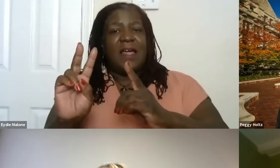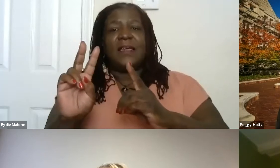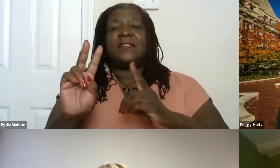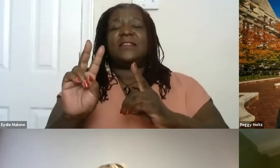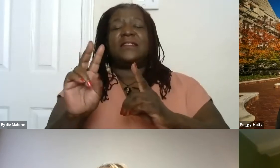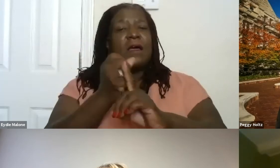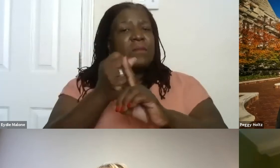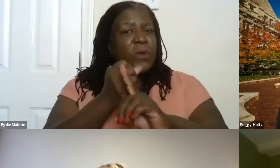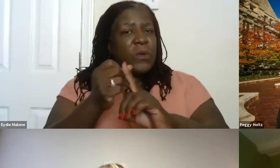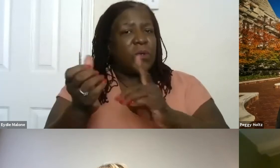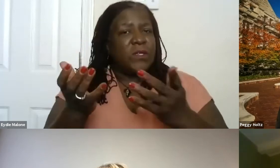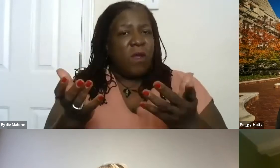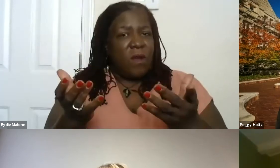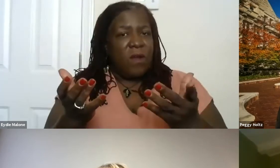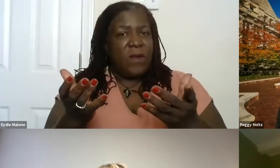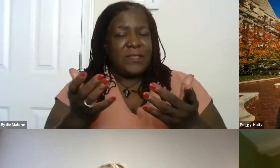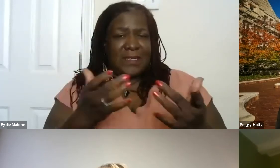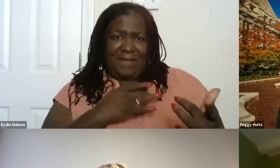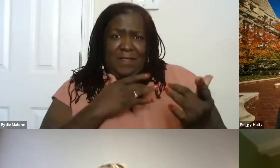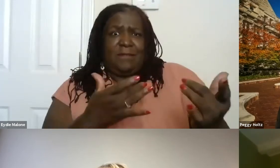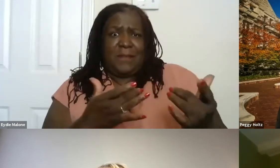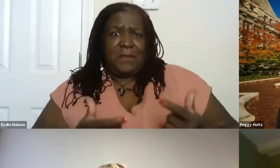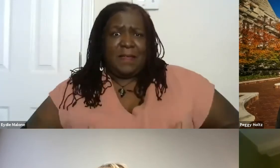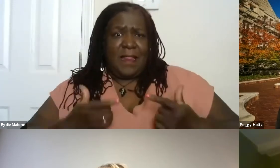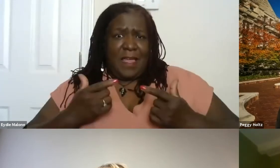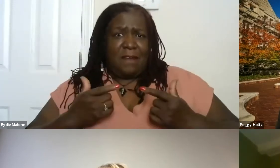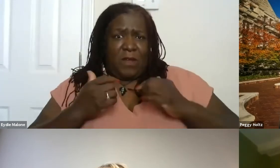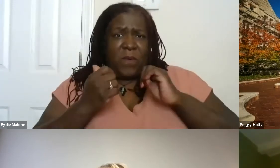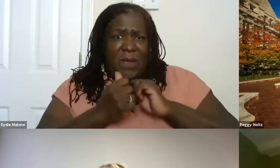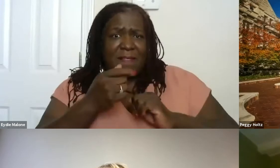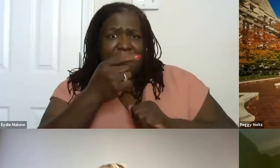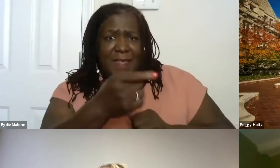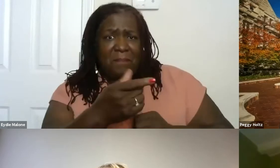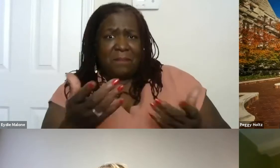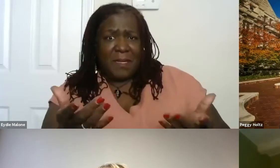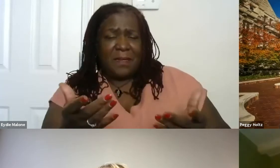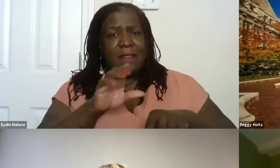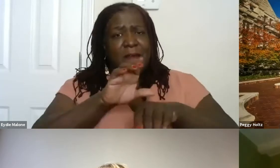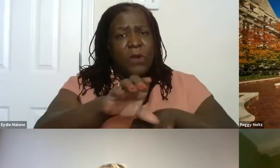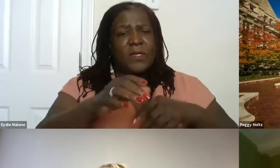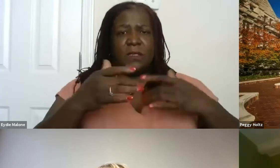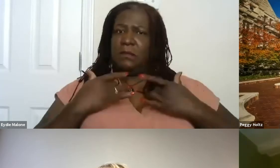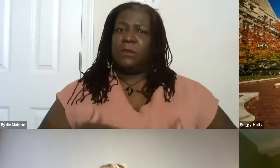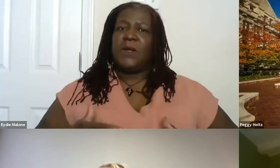when the abusee is actually forced to live with their abuser, depression, suicide, those